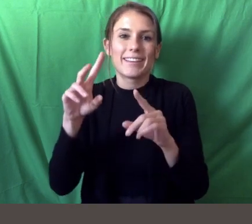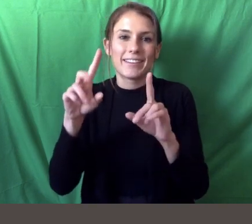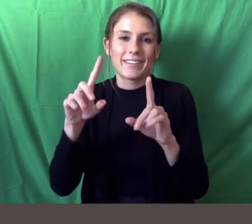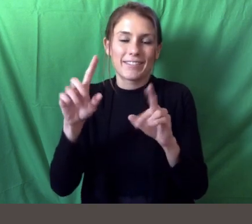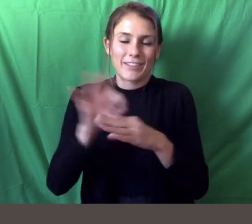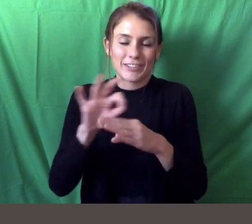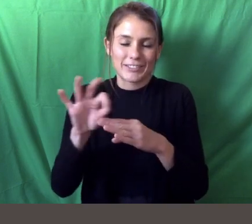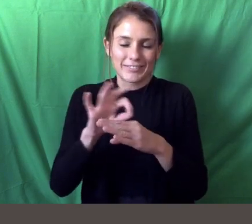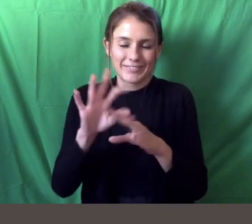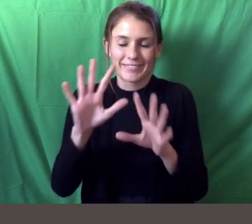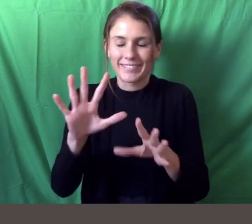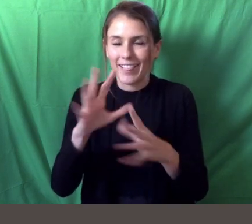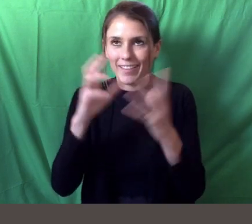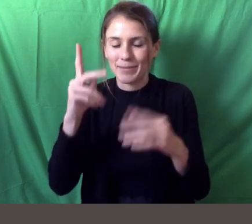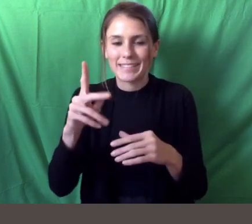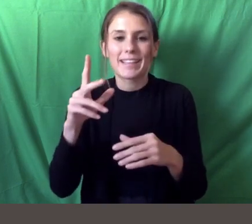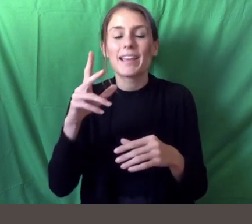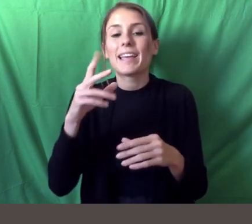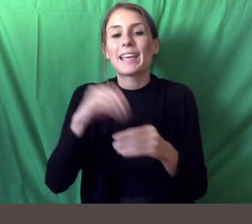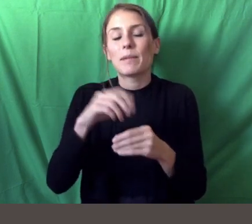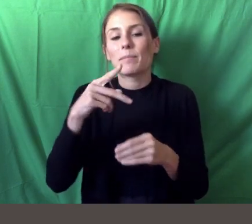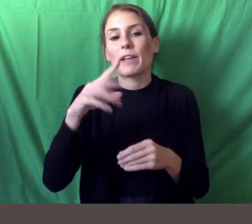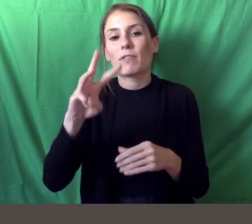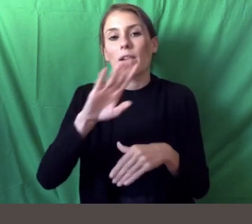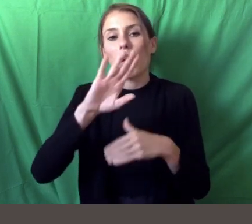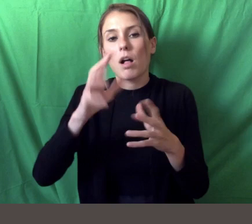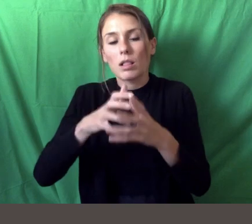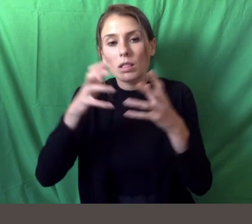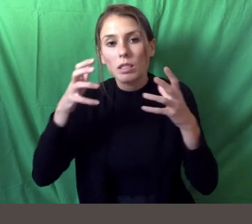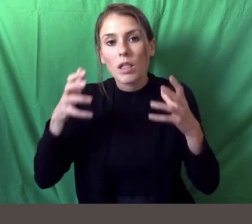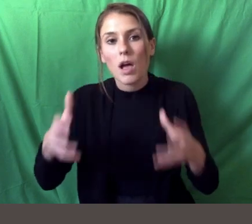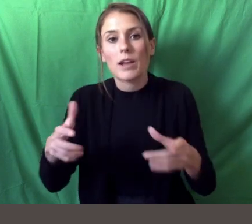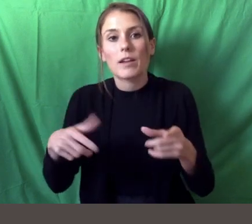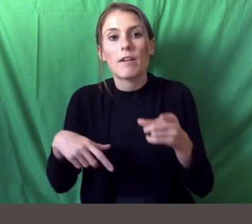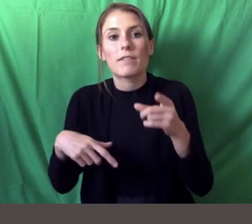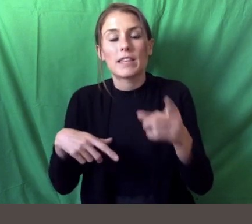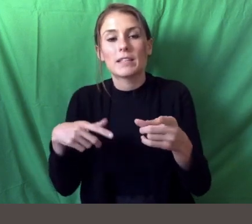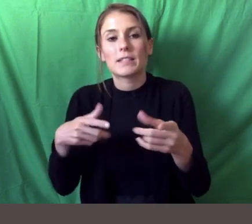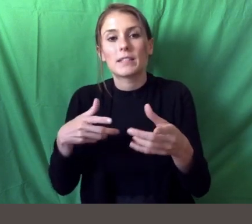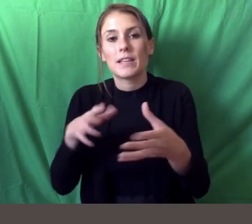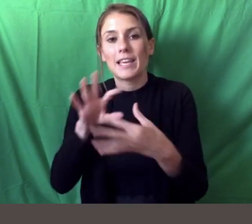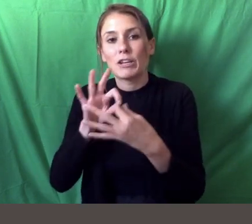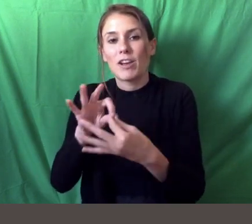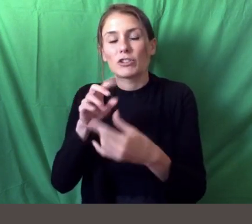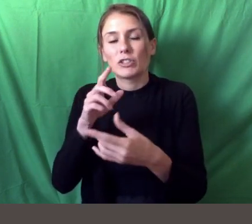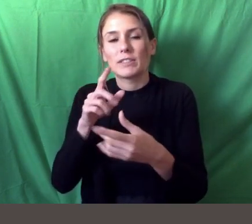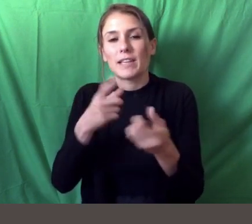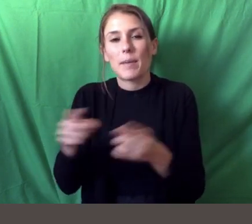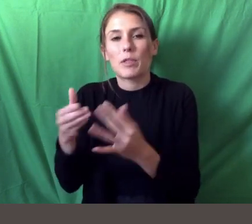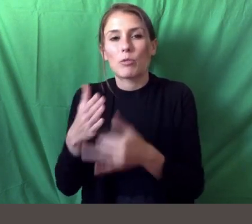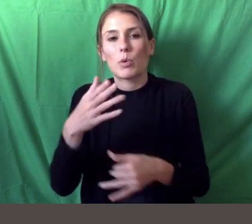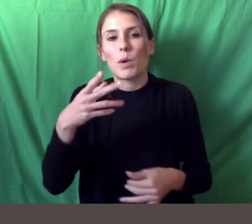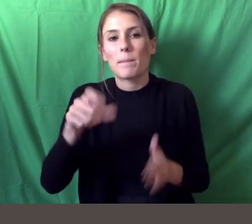In PlayWright, pretty much all interactions happen through a page object like this.